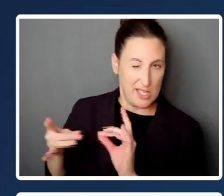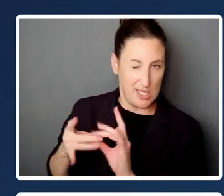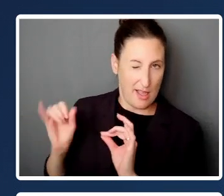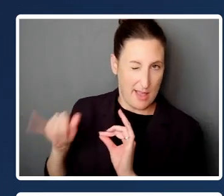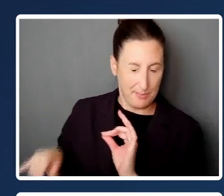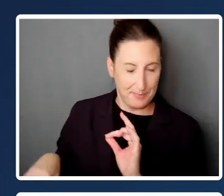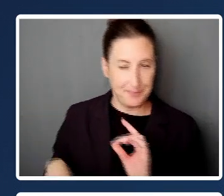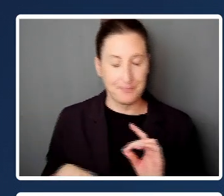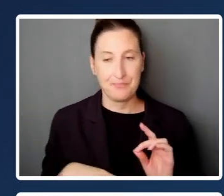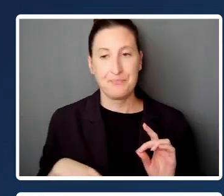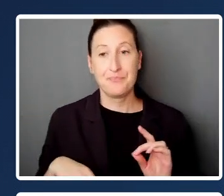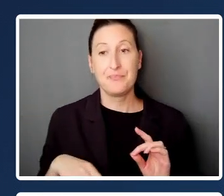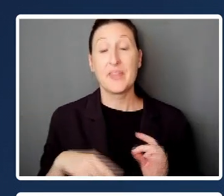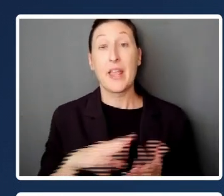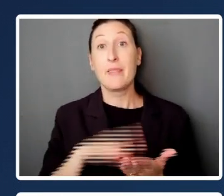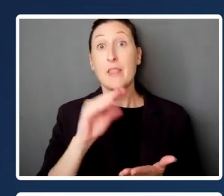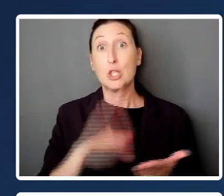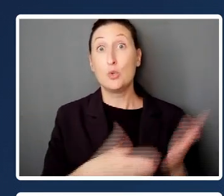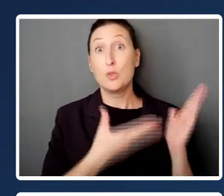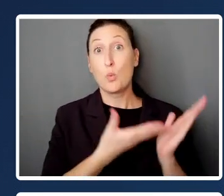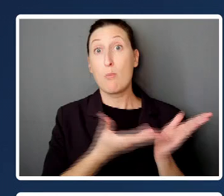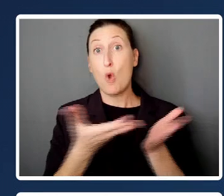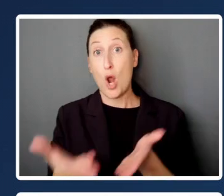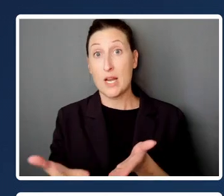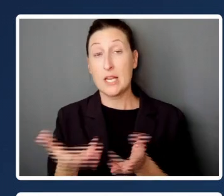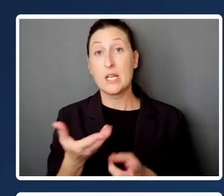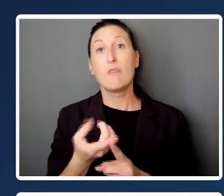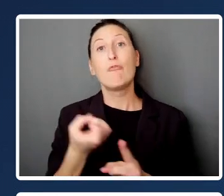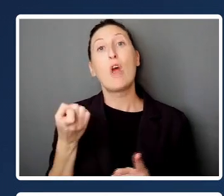they were brought in by SchoolTalk, which was our other main partner. So,